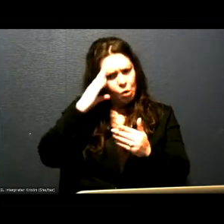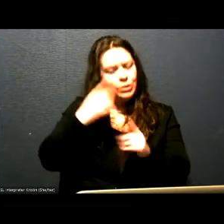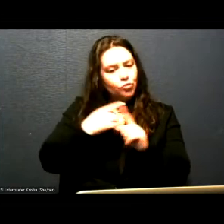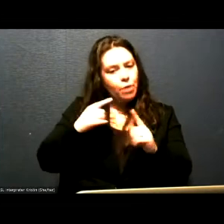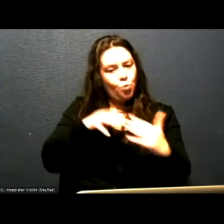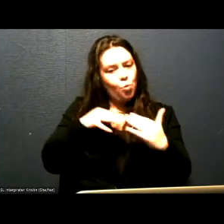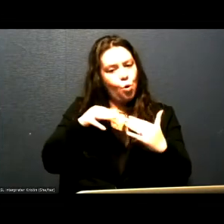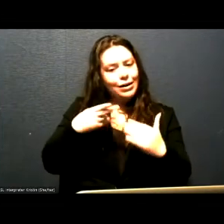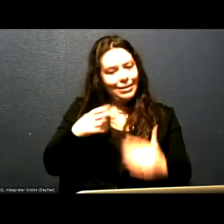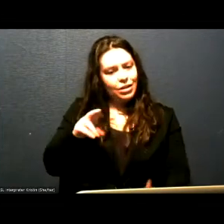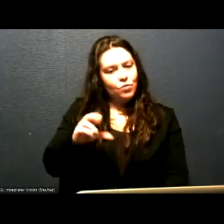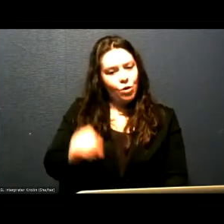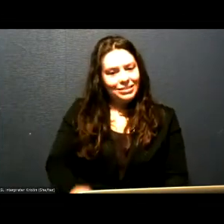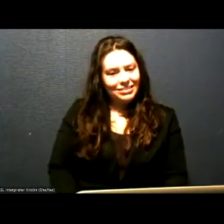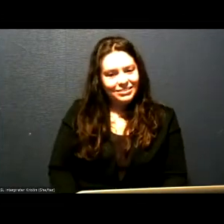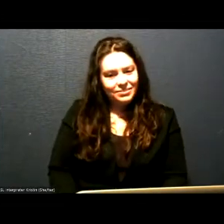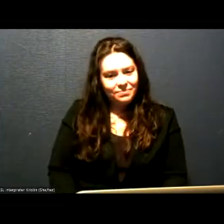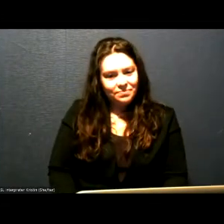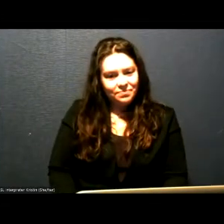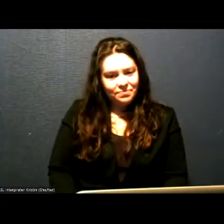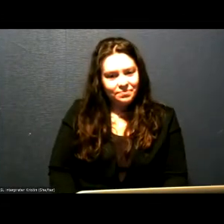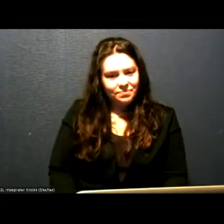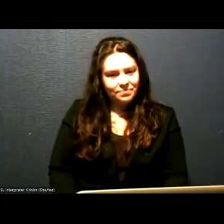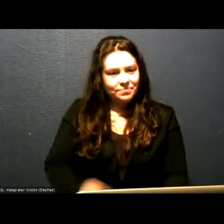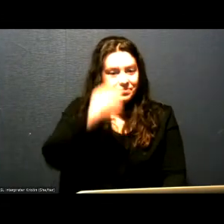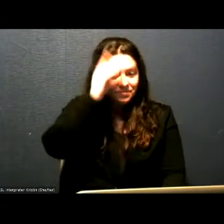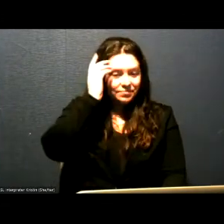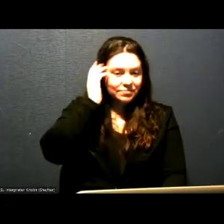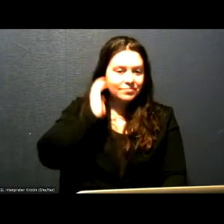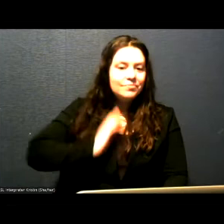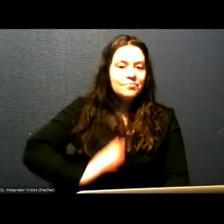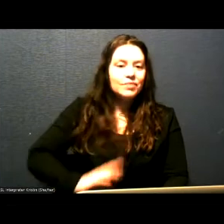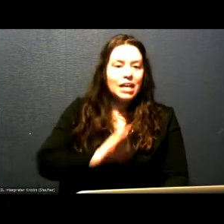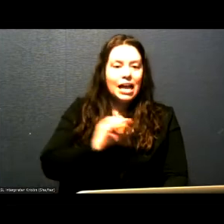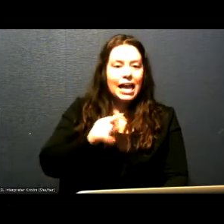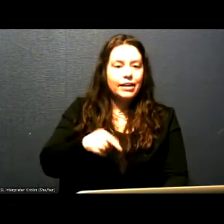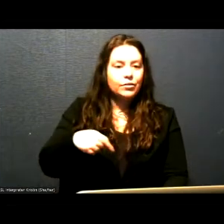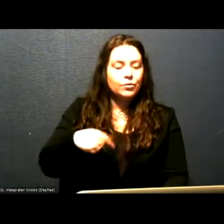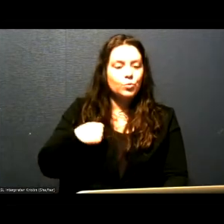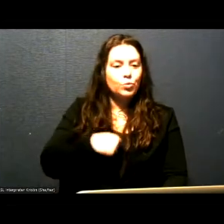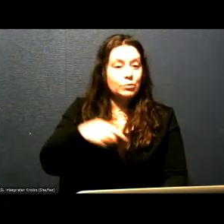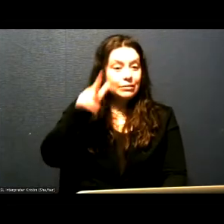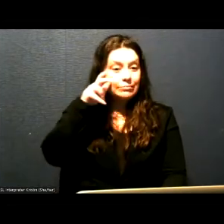Erika: Wow! And we were just hearing from, uh, Autumn-Lynn when researching them that, uh,